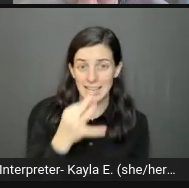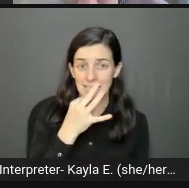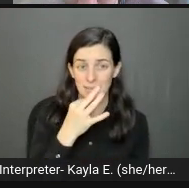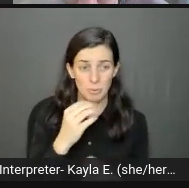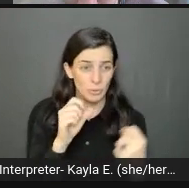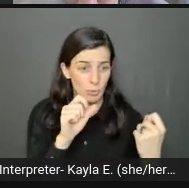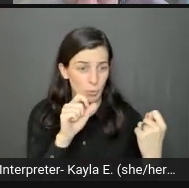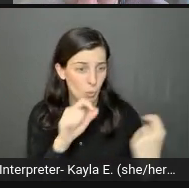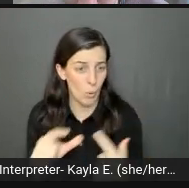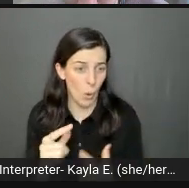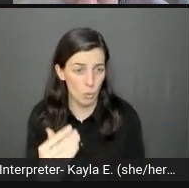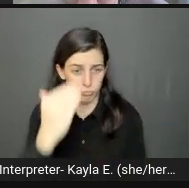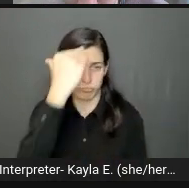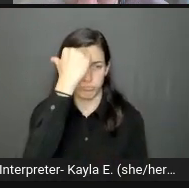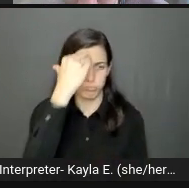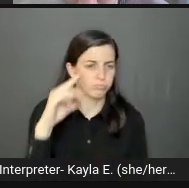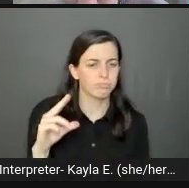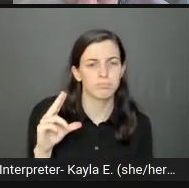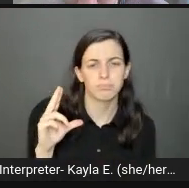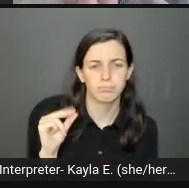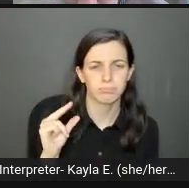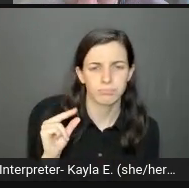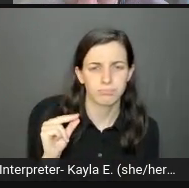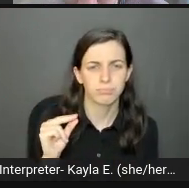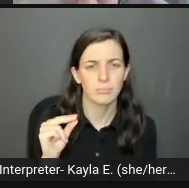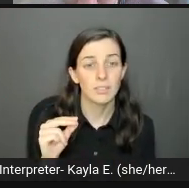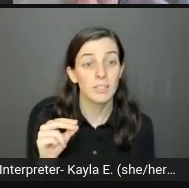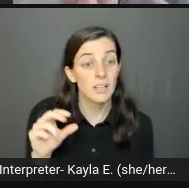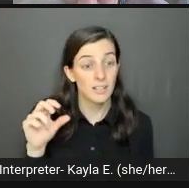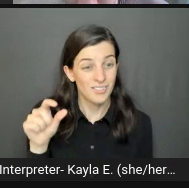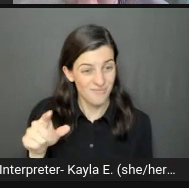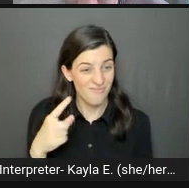As Socrates once said, "I know that I know nothing."